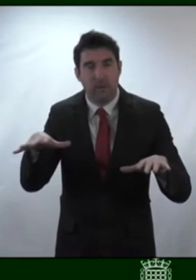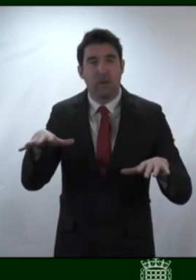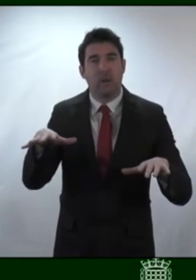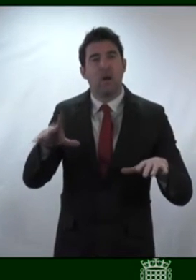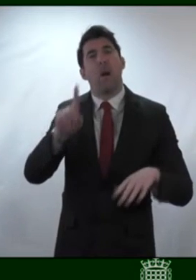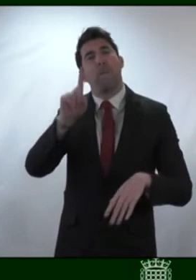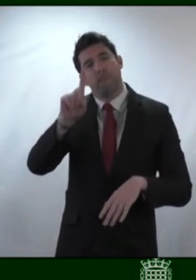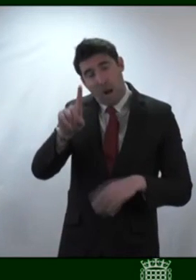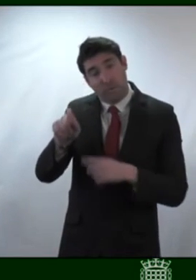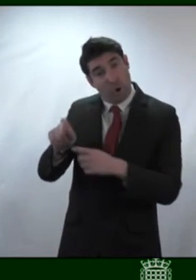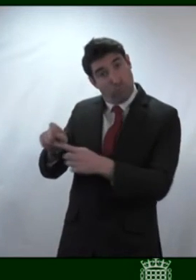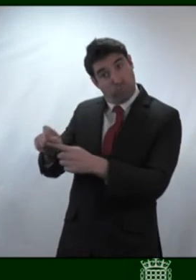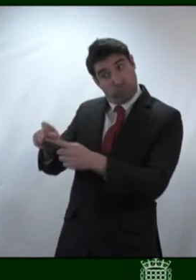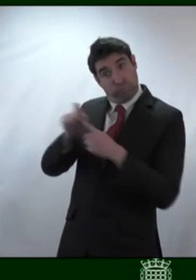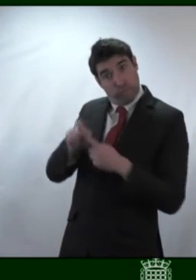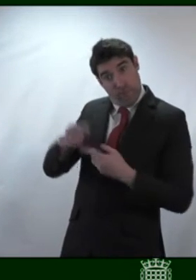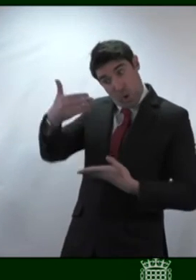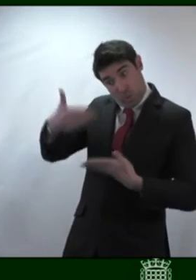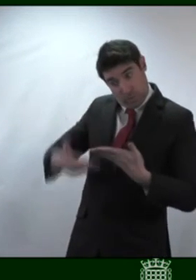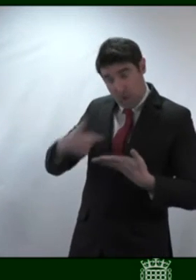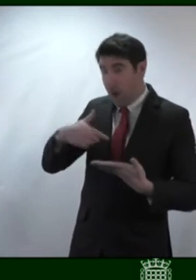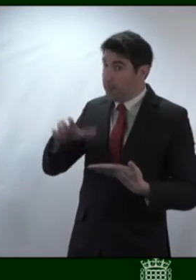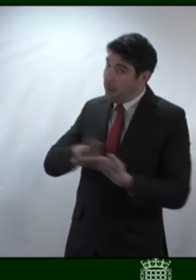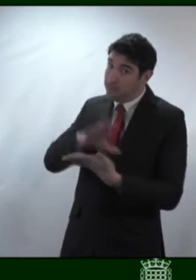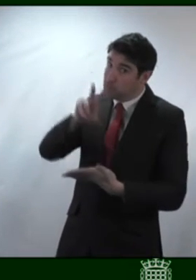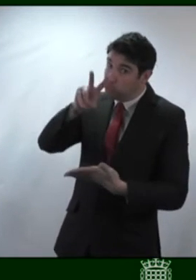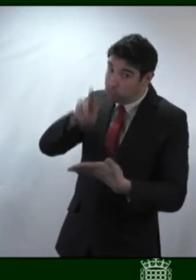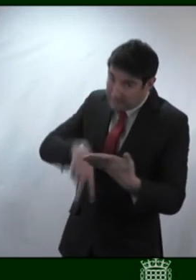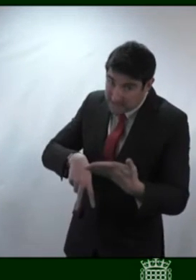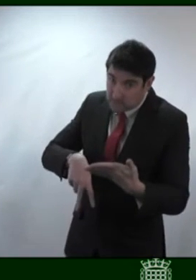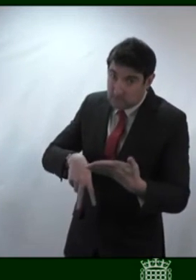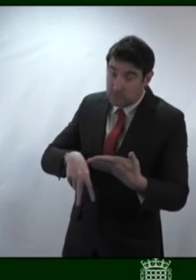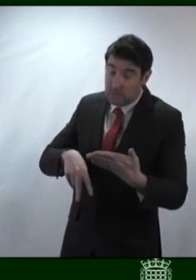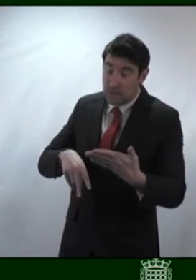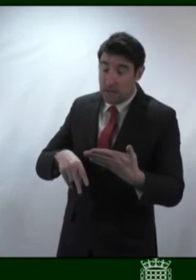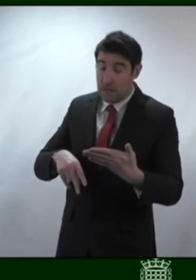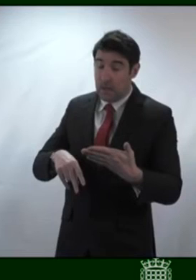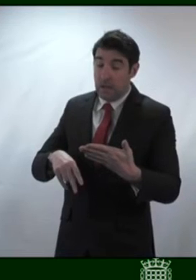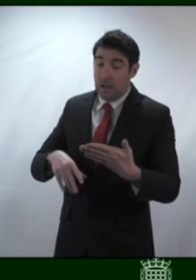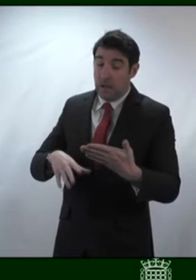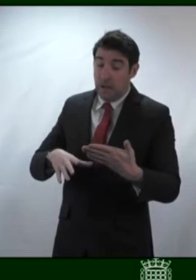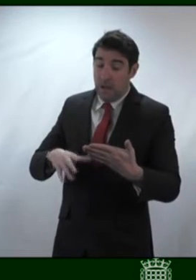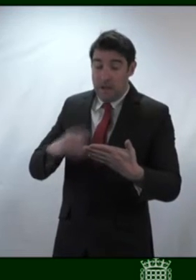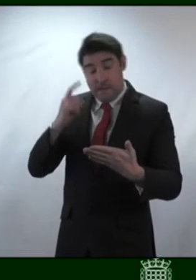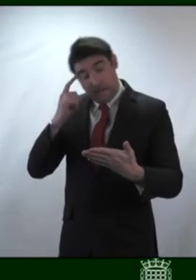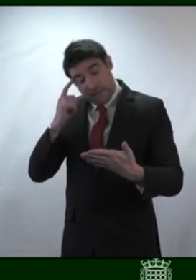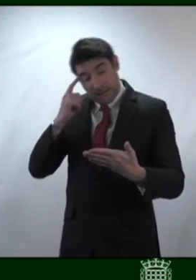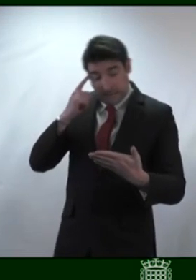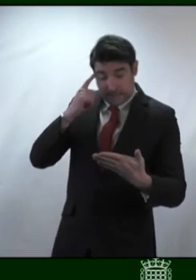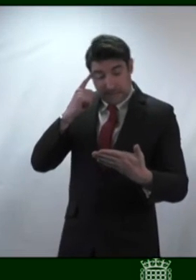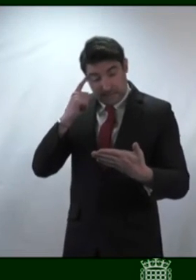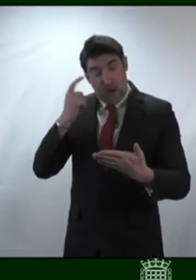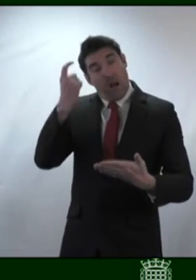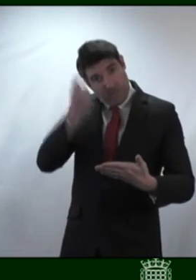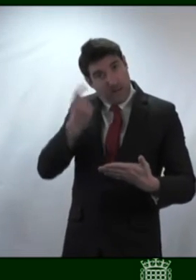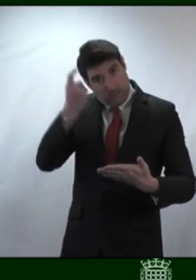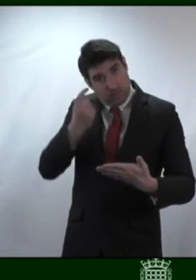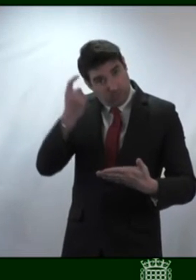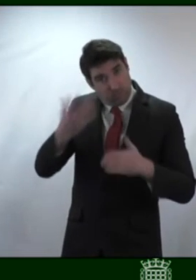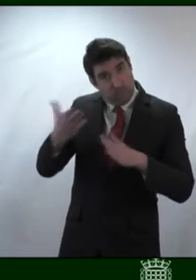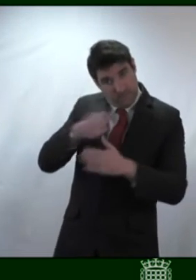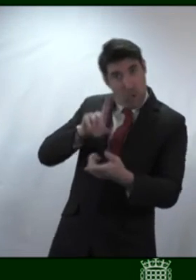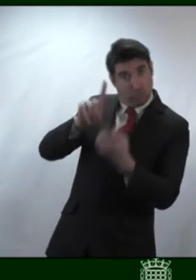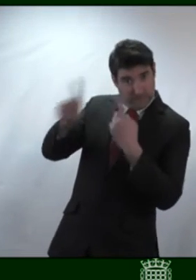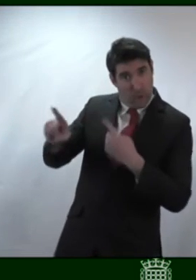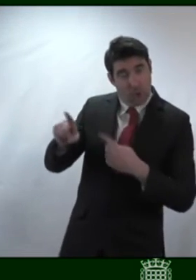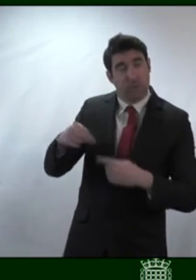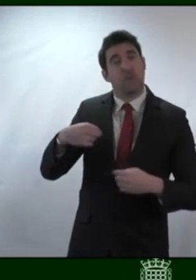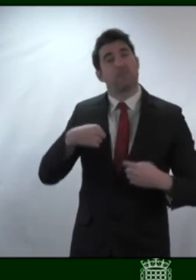the proposals made by the hon. Gentleman one more time, and to pursue the agenda of tackling drugs,